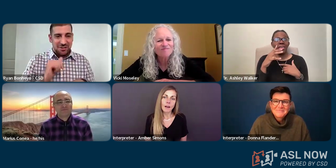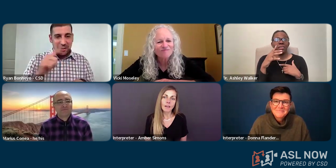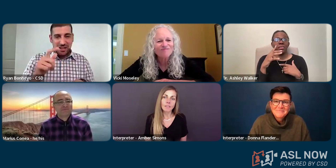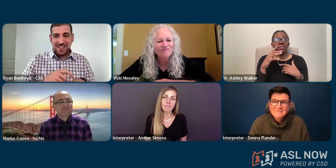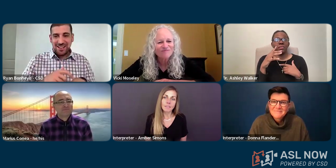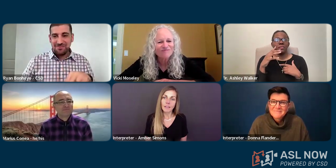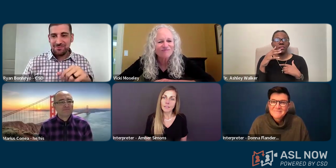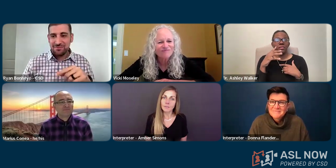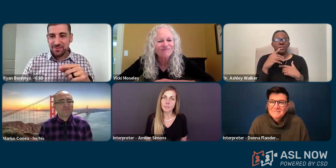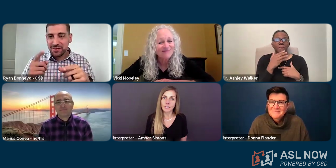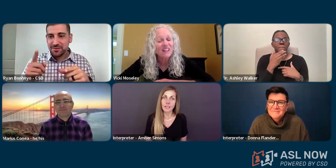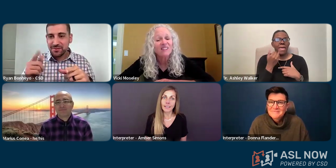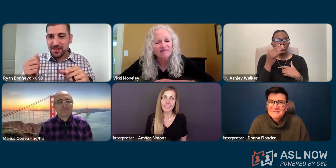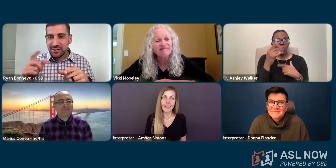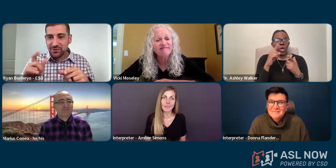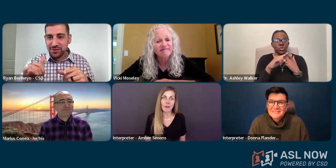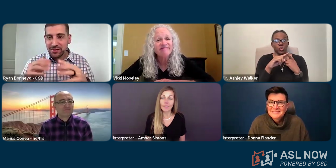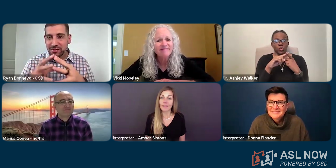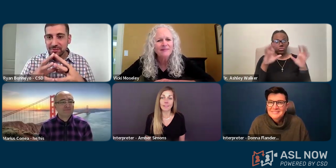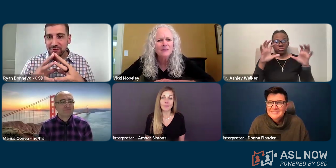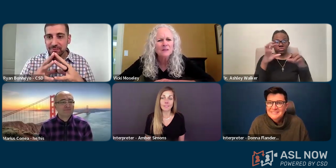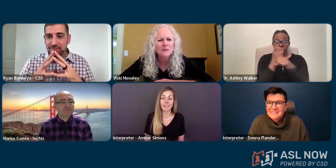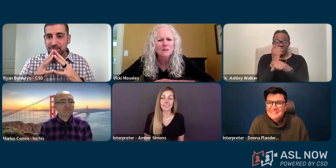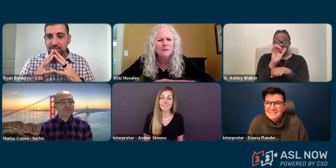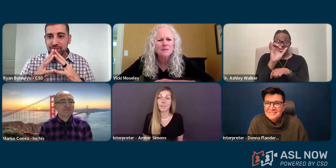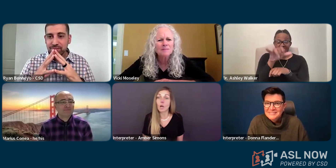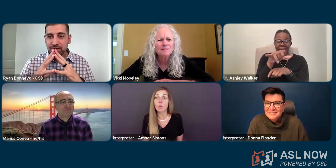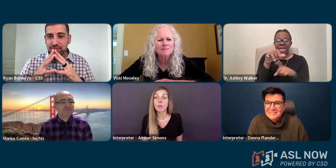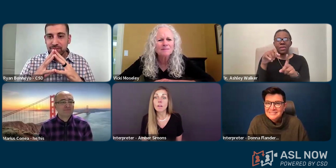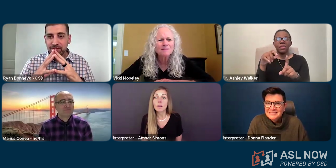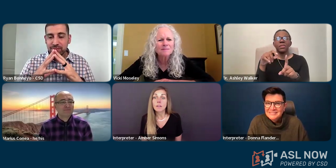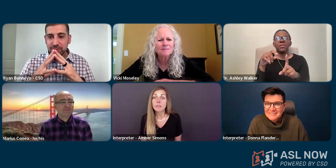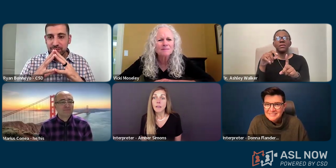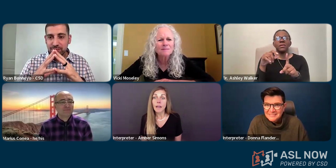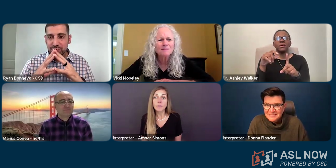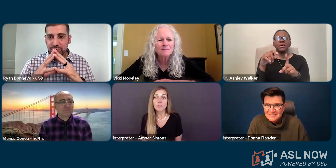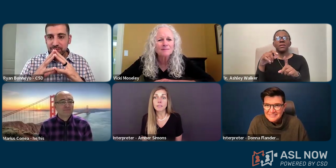Wow. Thank you for sharing that. That's fantastic. yeah. Ashley